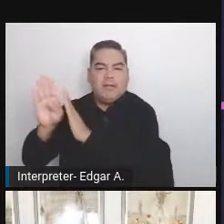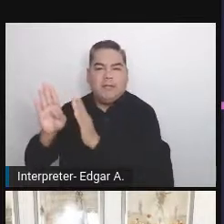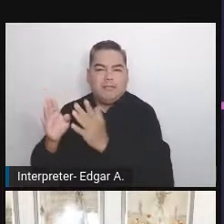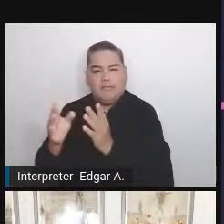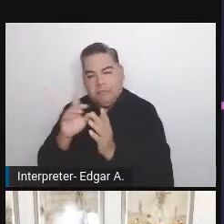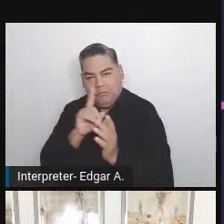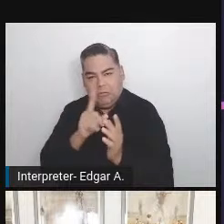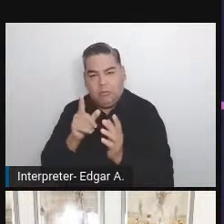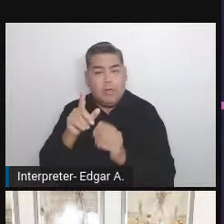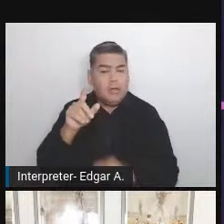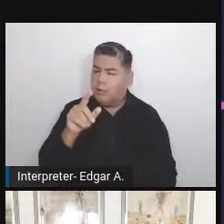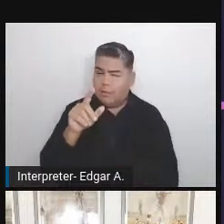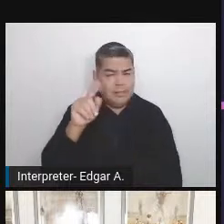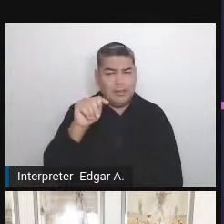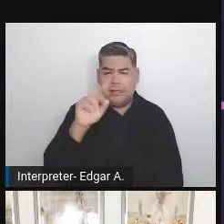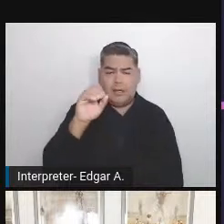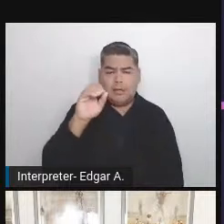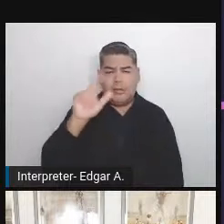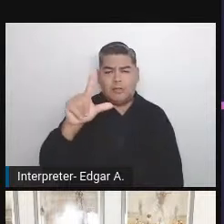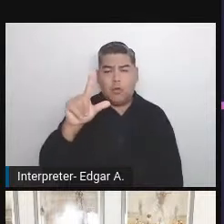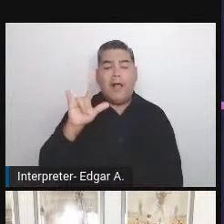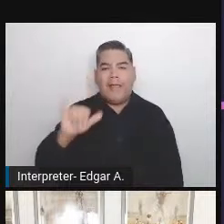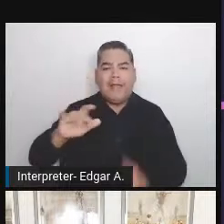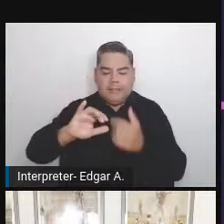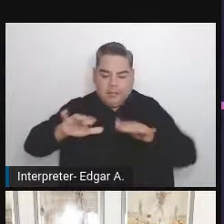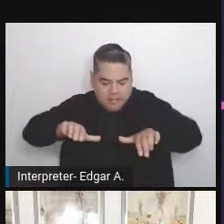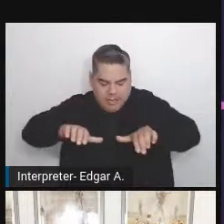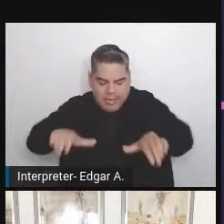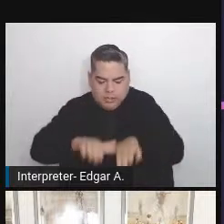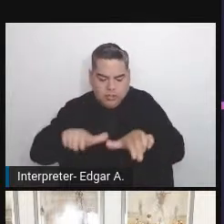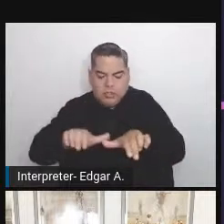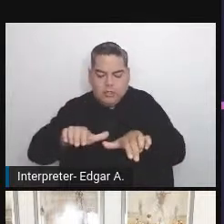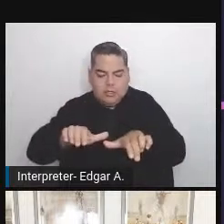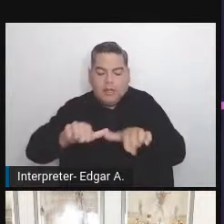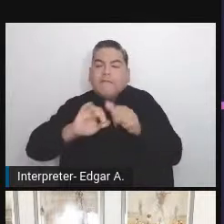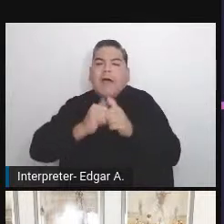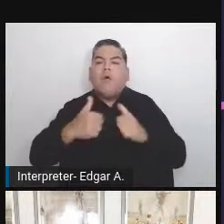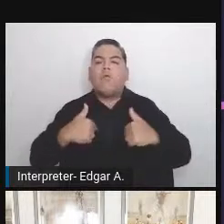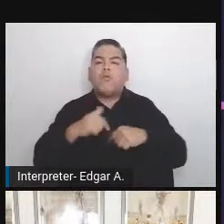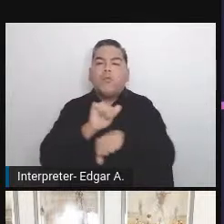integration / continuing deployment or development. And it is not a tool.